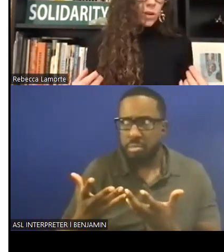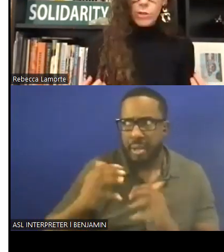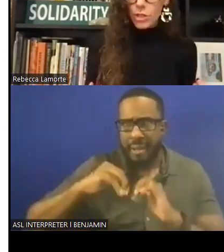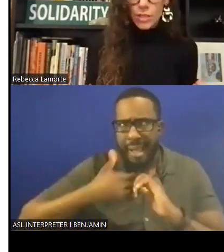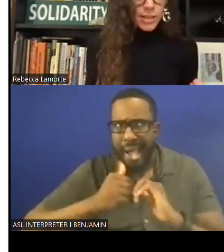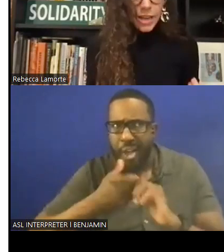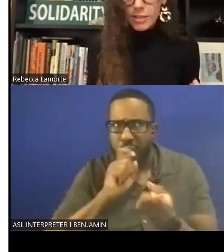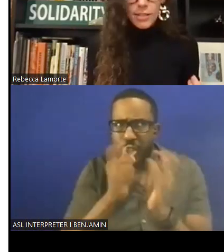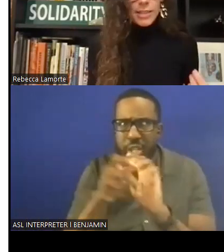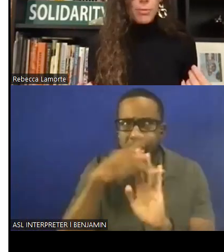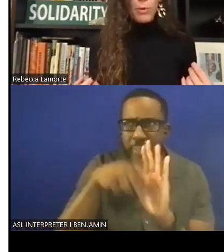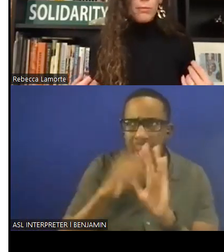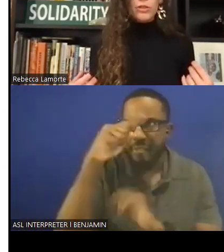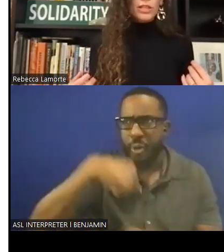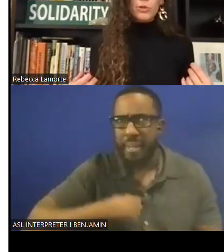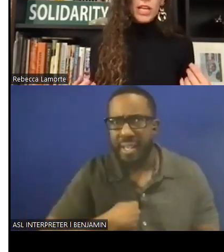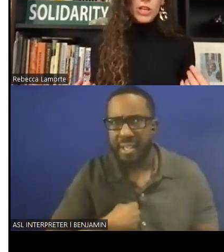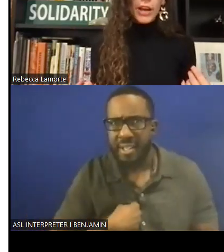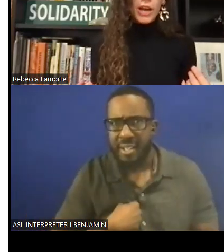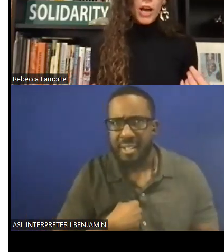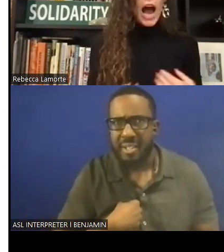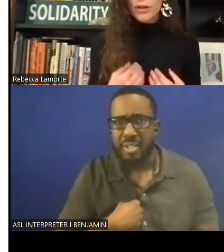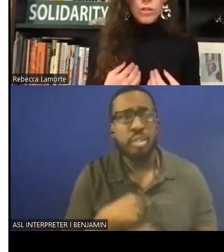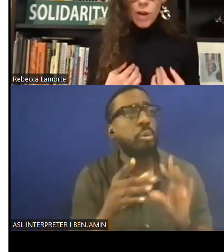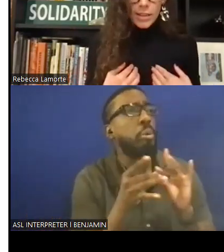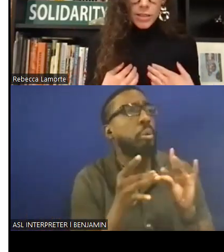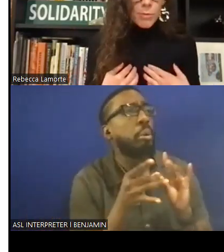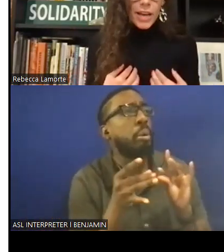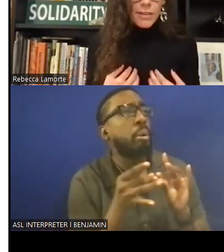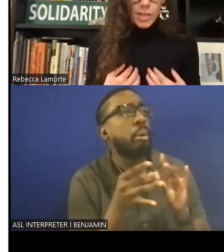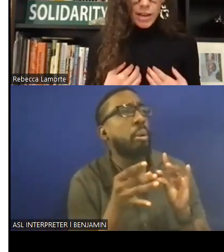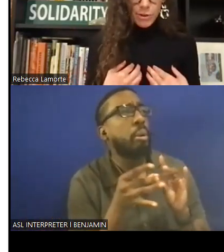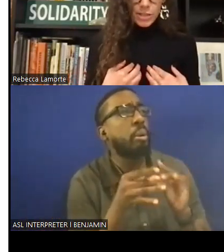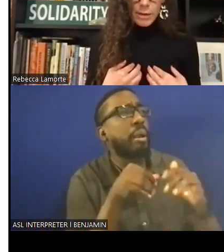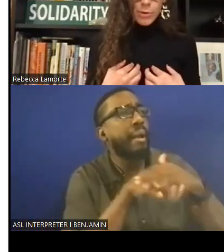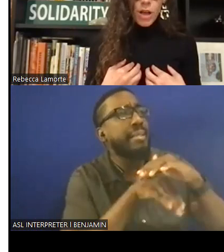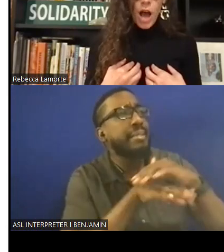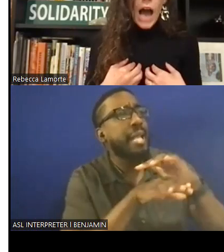Don't just say it's accessible public transportation. I don't just ride the subway every day, for example.